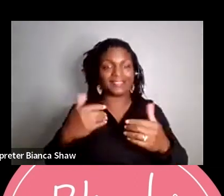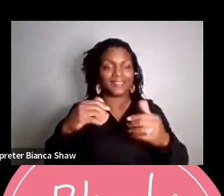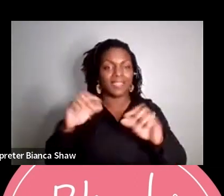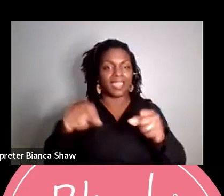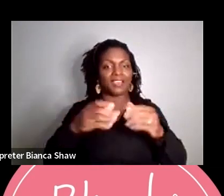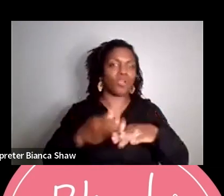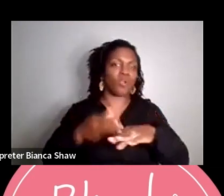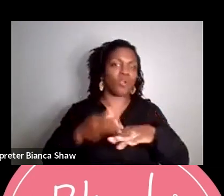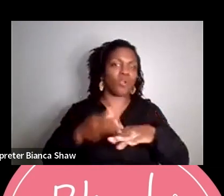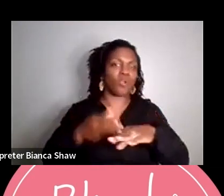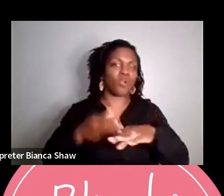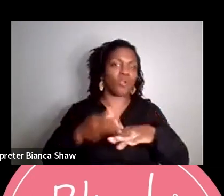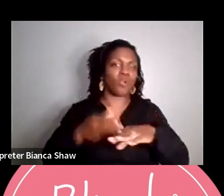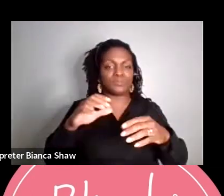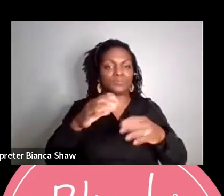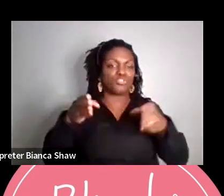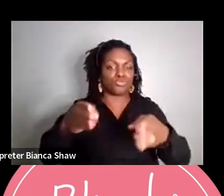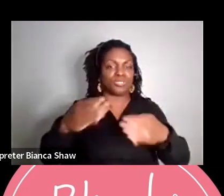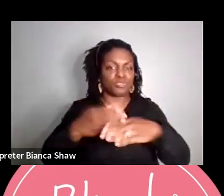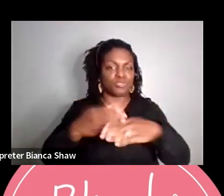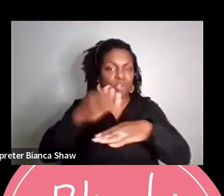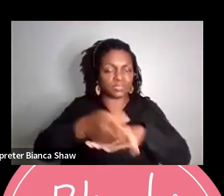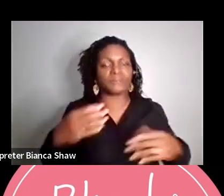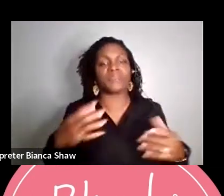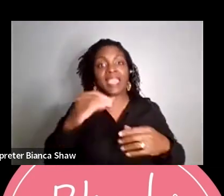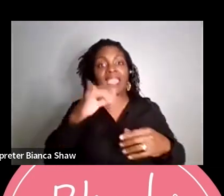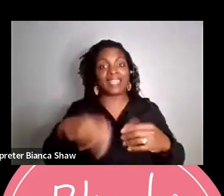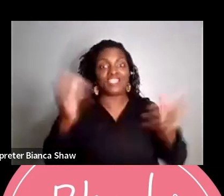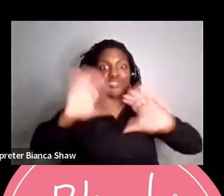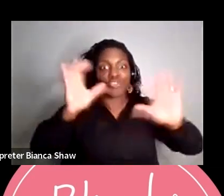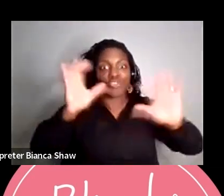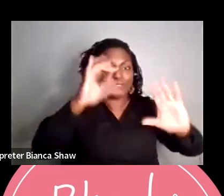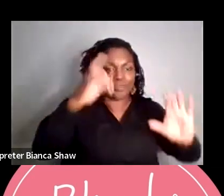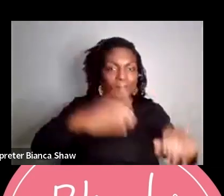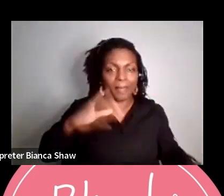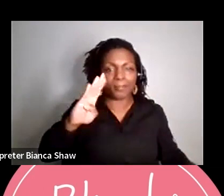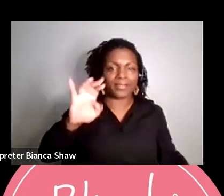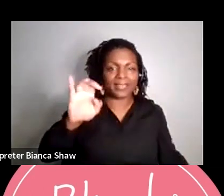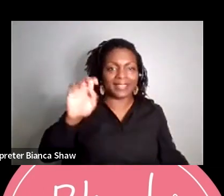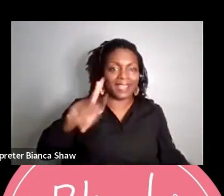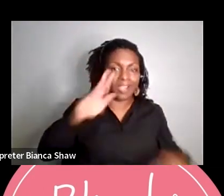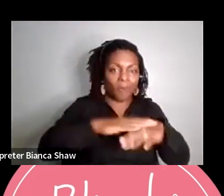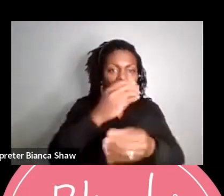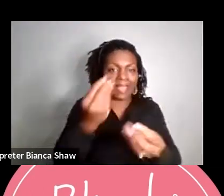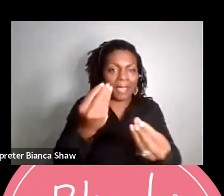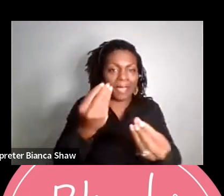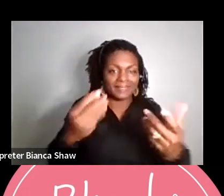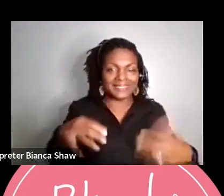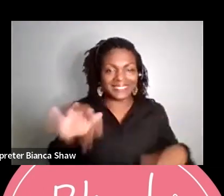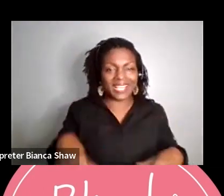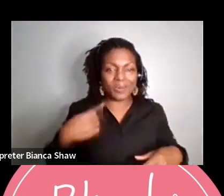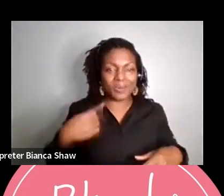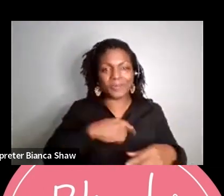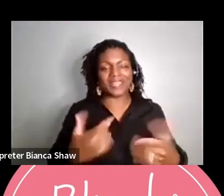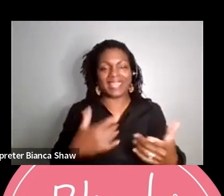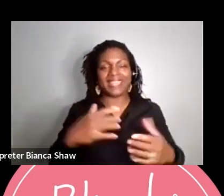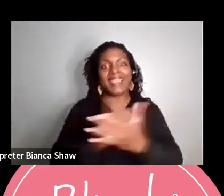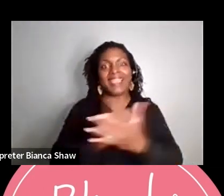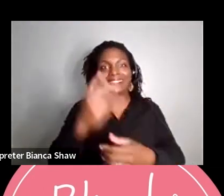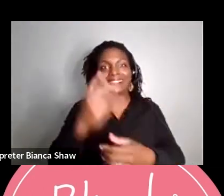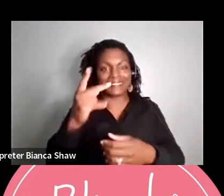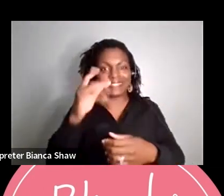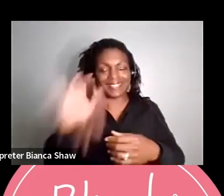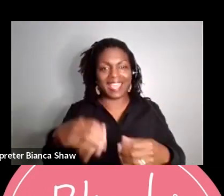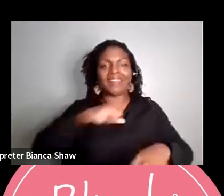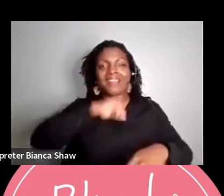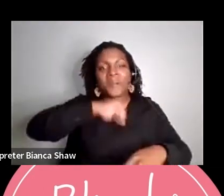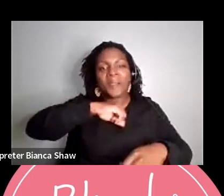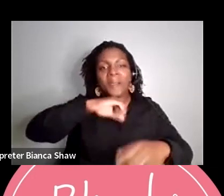When I graduated we were able to do that. We got to go and find the giant concrete balls in front of the the library, and I made them all sit on there and take pictures, and they had a lot of fun, with